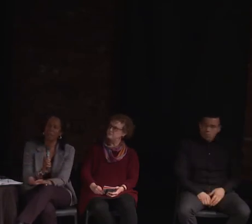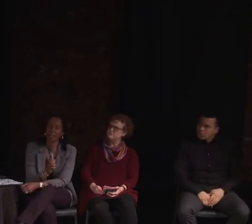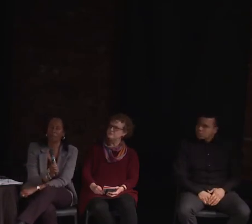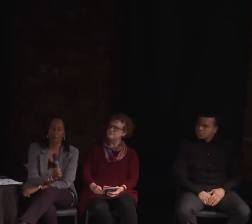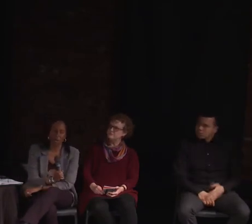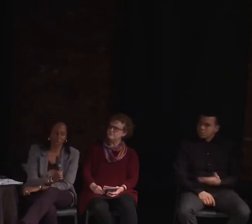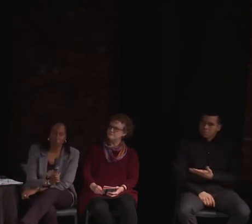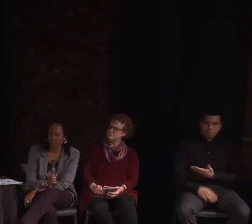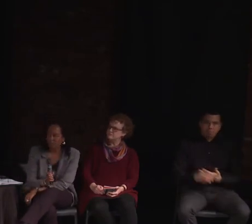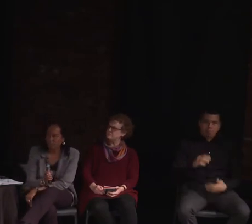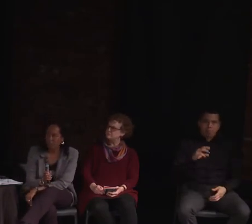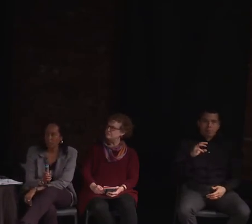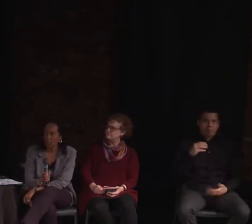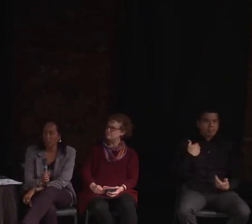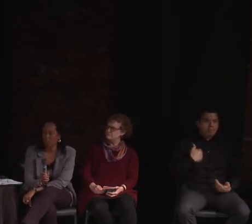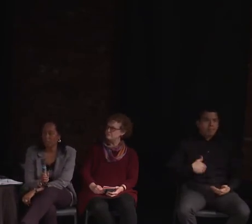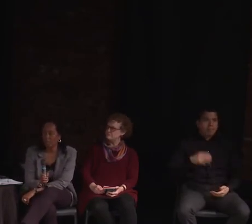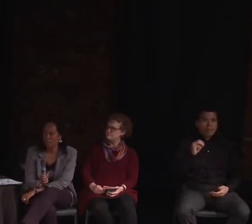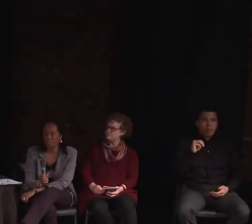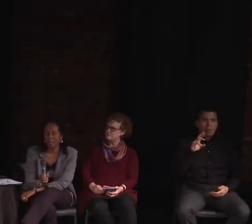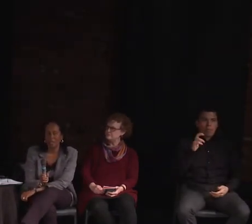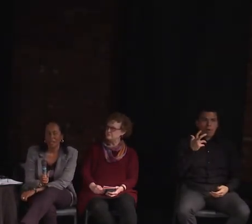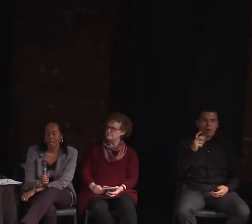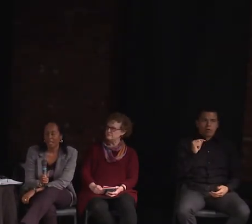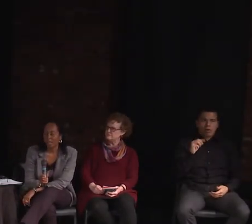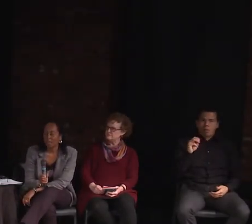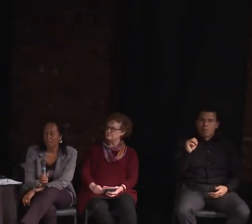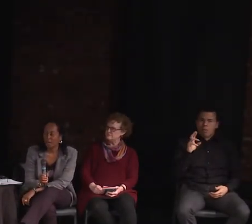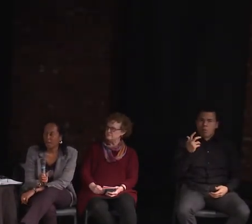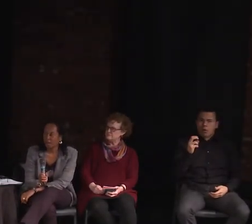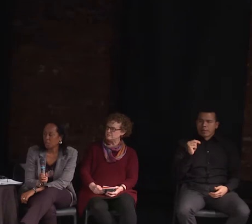I'm Margaret Morton, with The Ford Foundation.